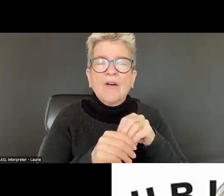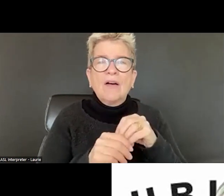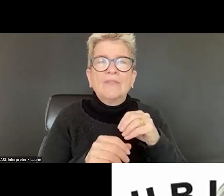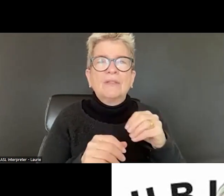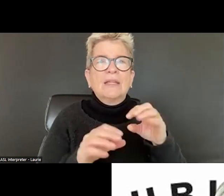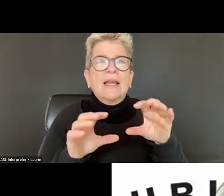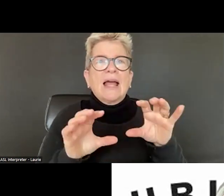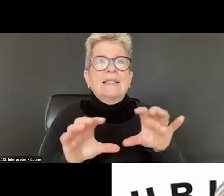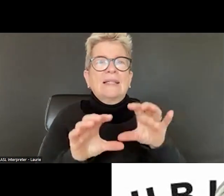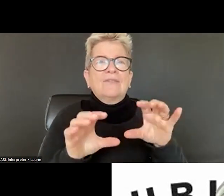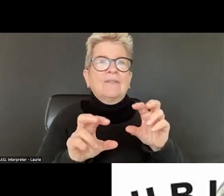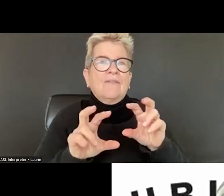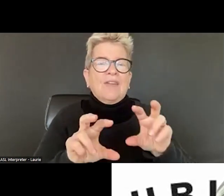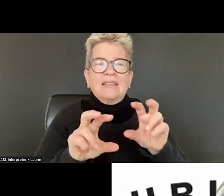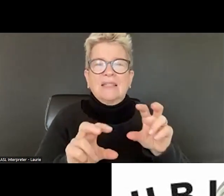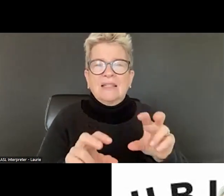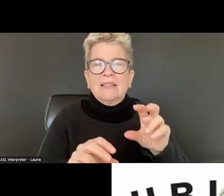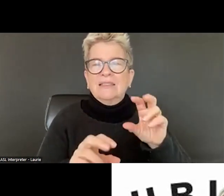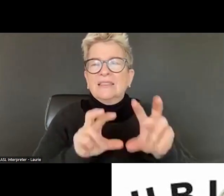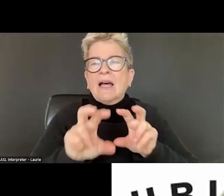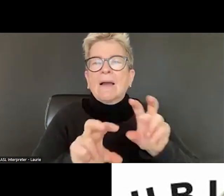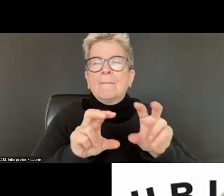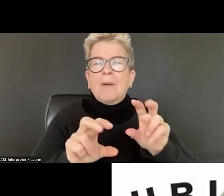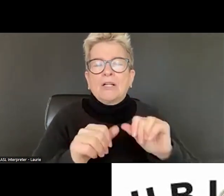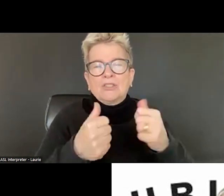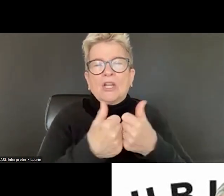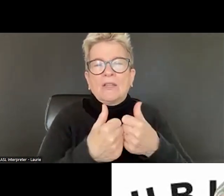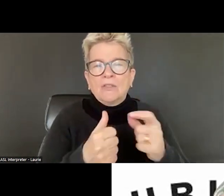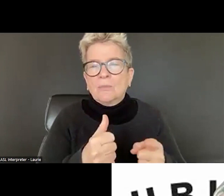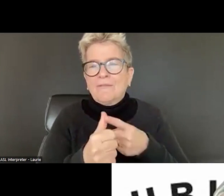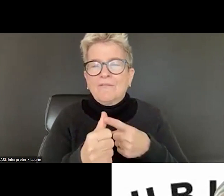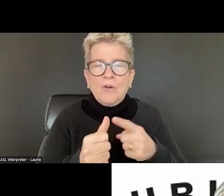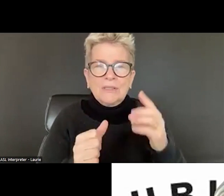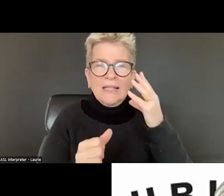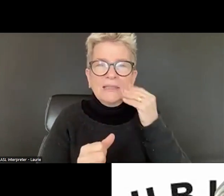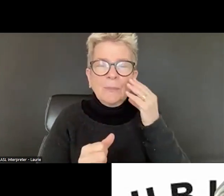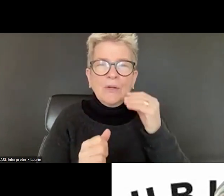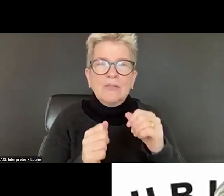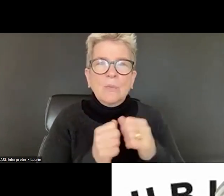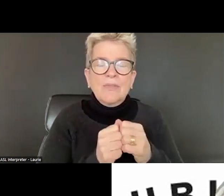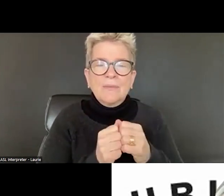We got to do a stock market challenge, so that was really my first experience with financial